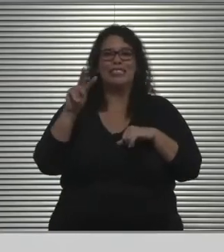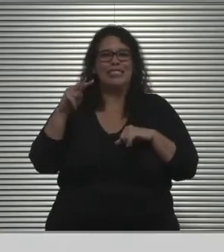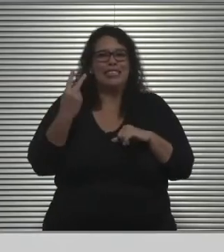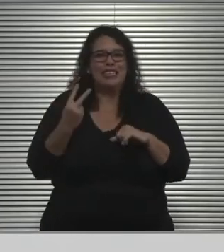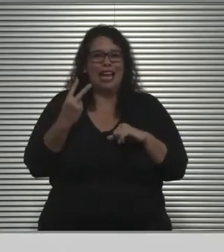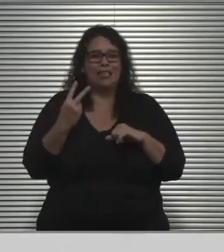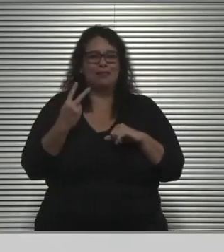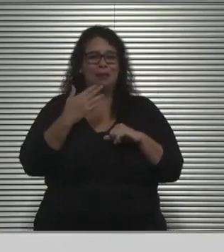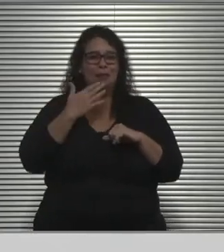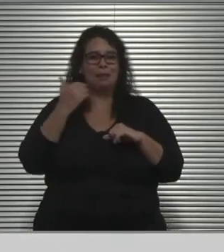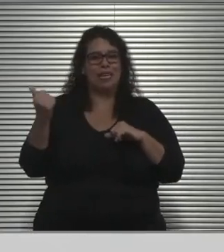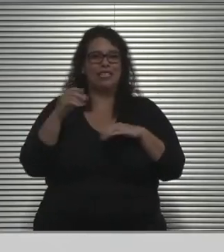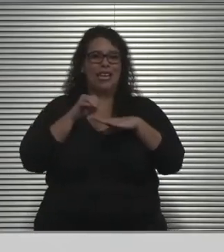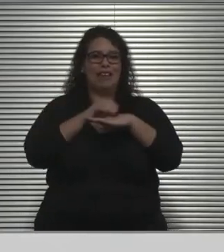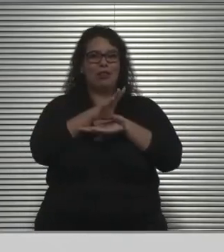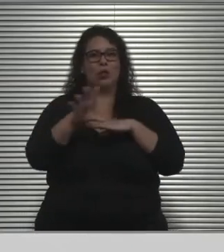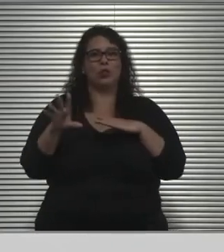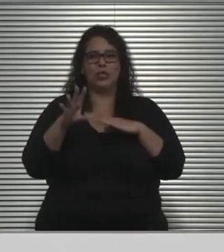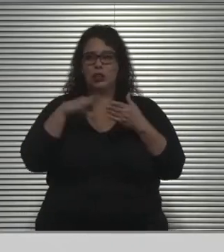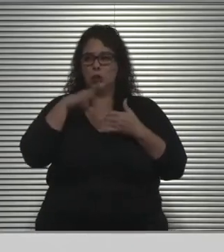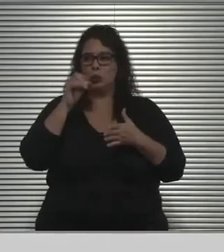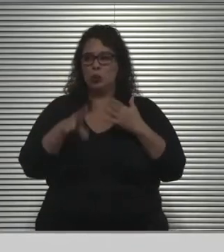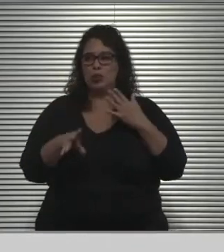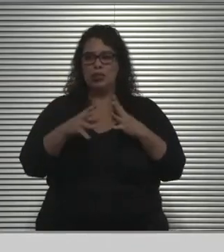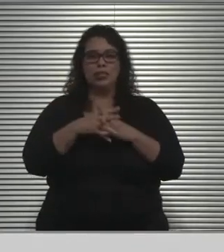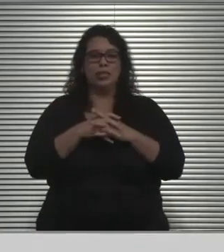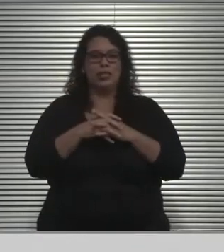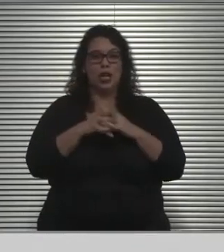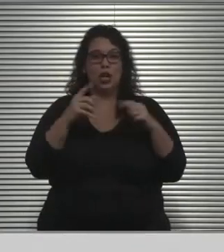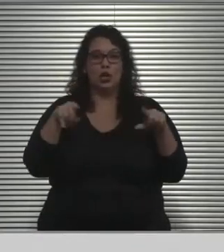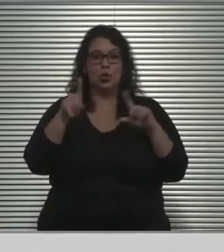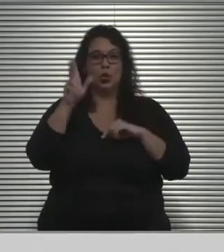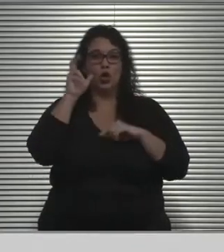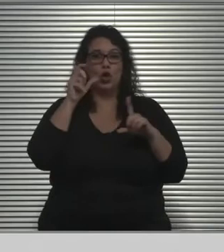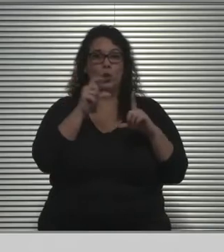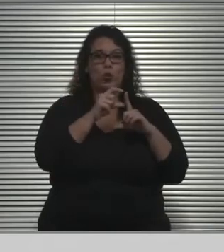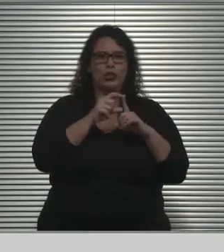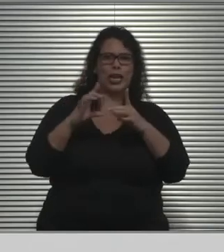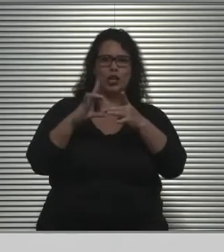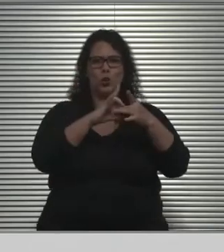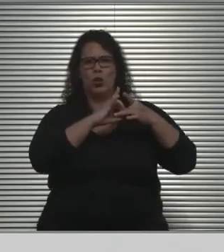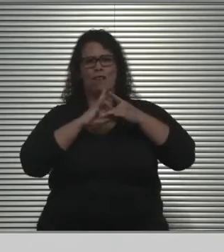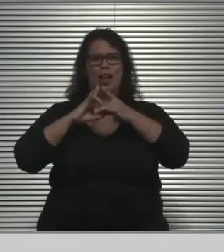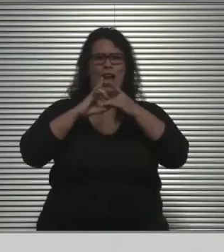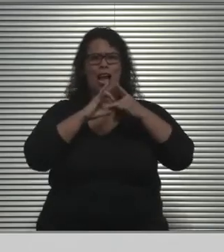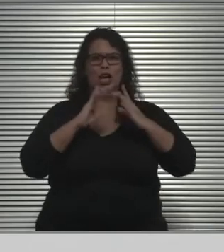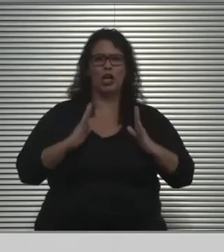Second, only to a classroom teacher. And you heard words like unifiers, inspires, coaches,